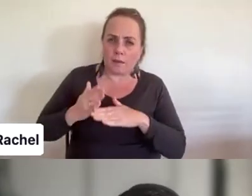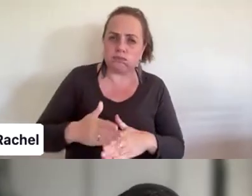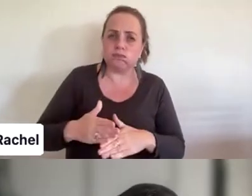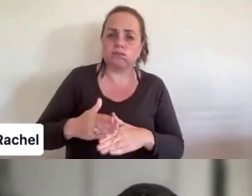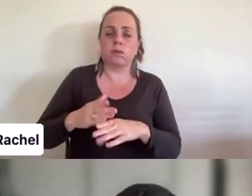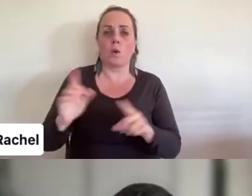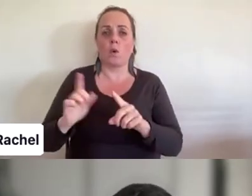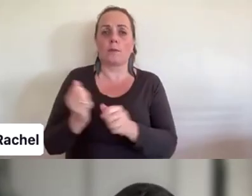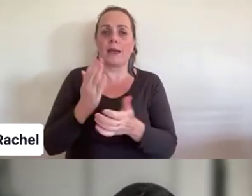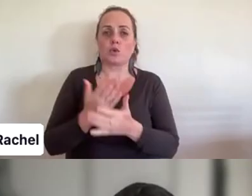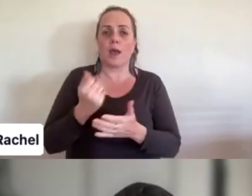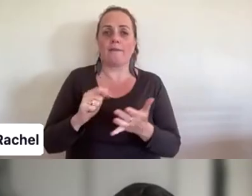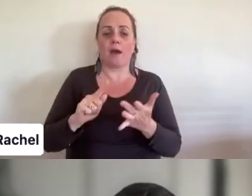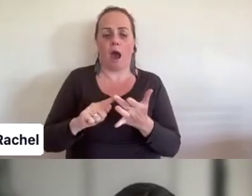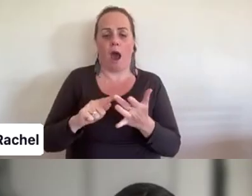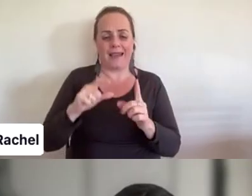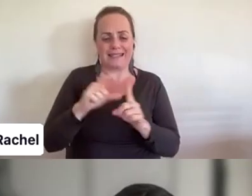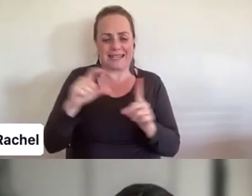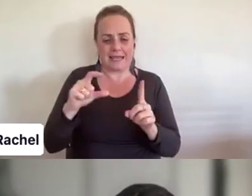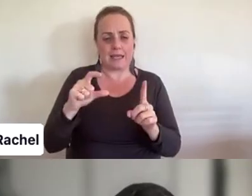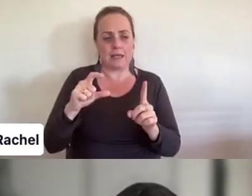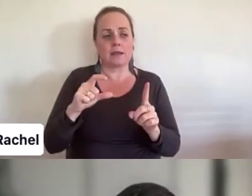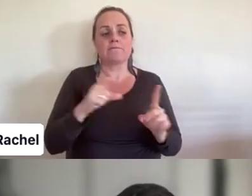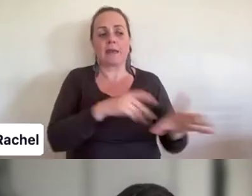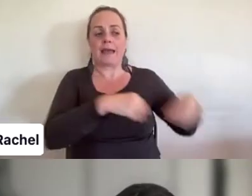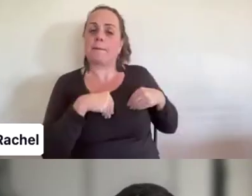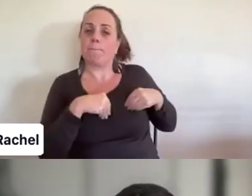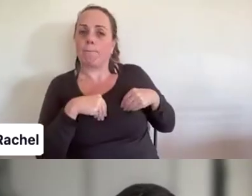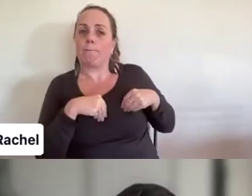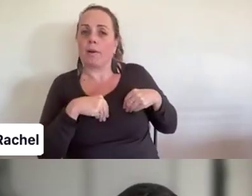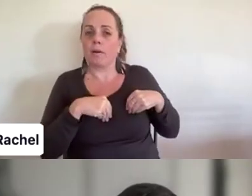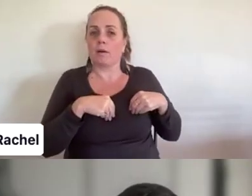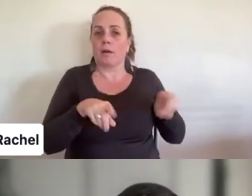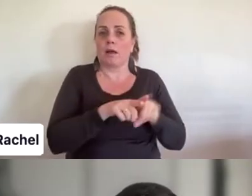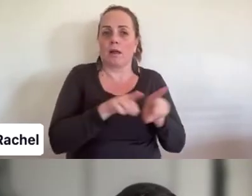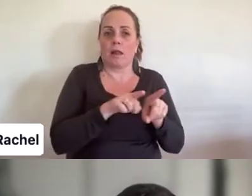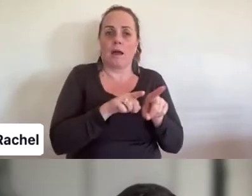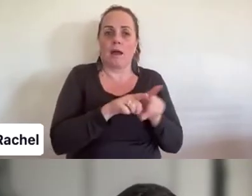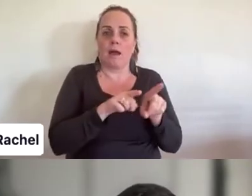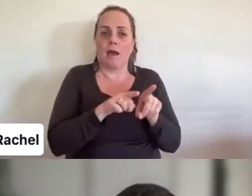have the identity assurance requirements to exceed even the levels of information security provided